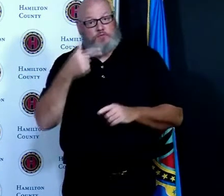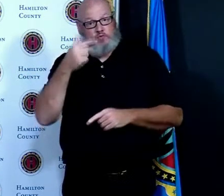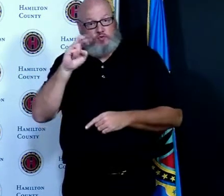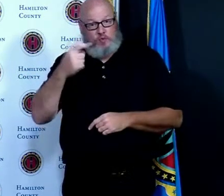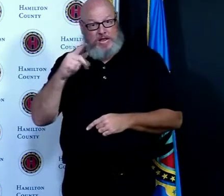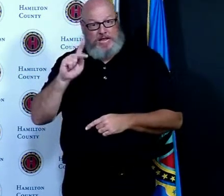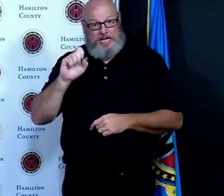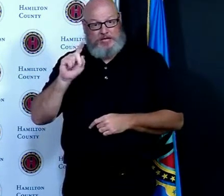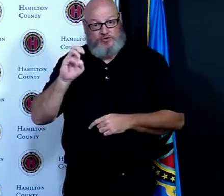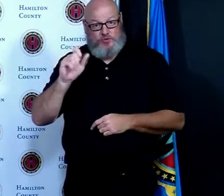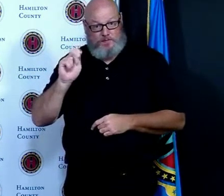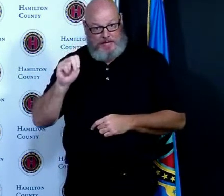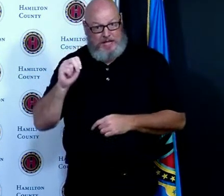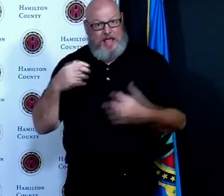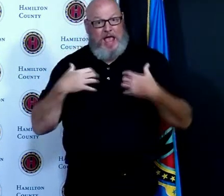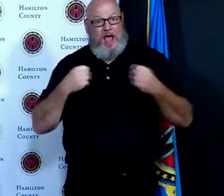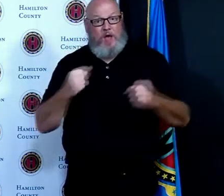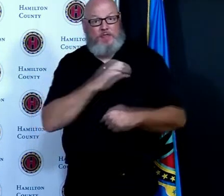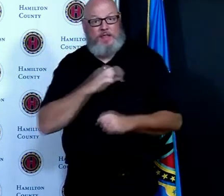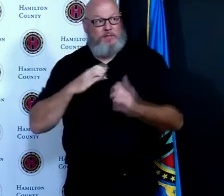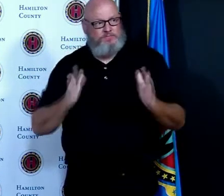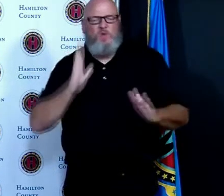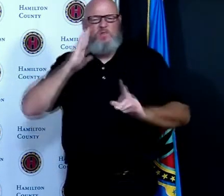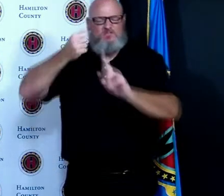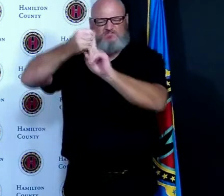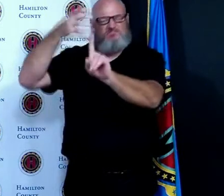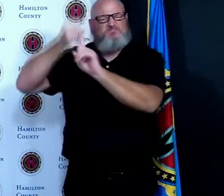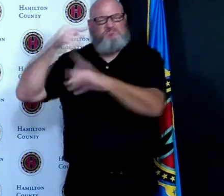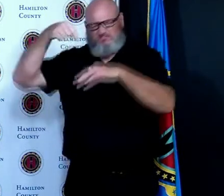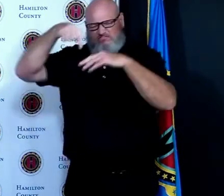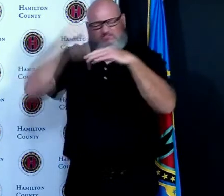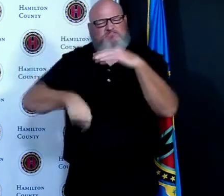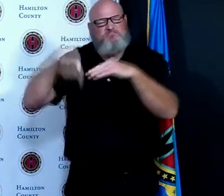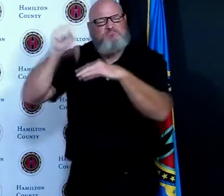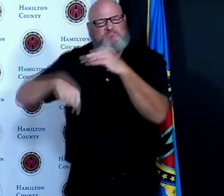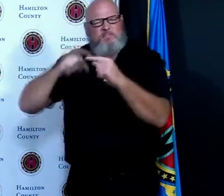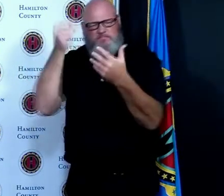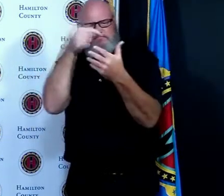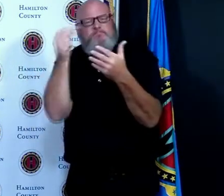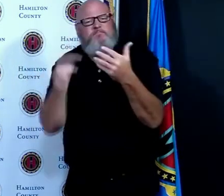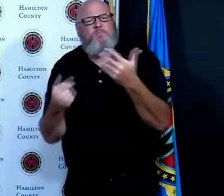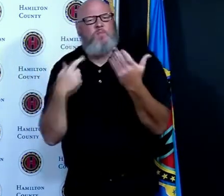help us better understand how the the virus is spreading and where we're seeing it the most